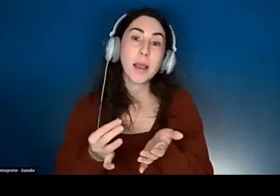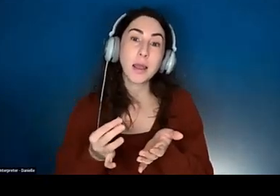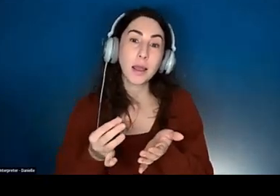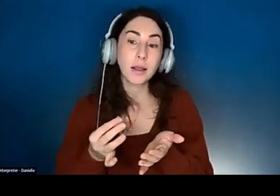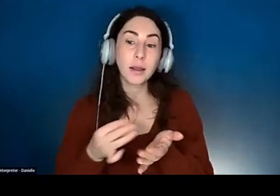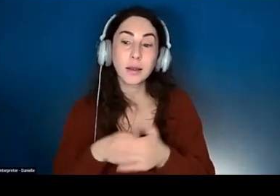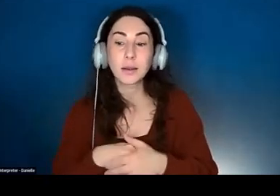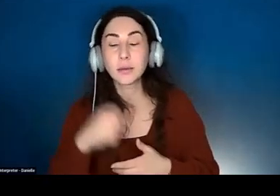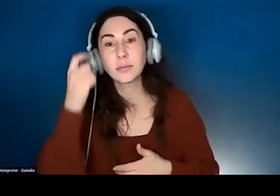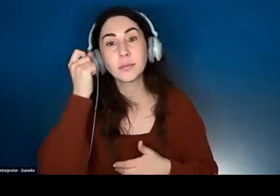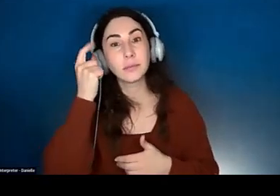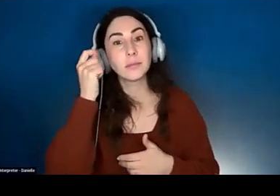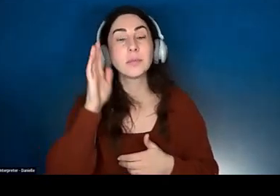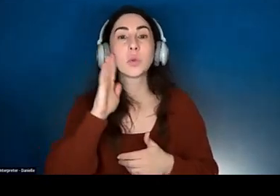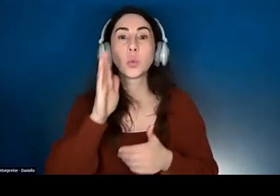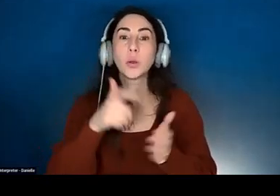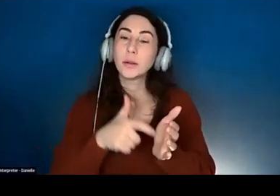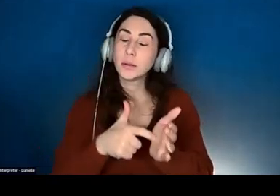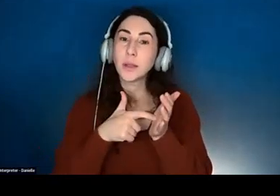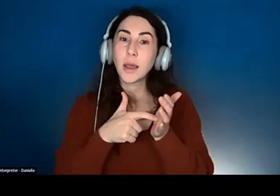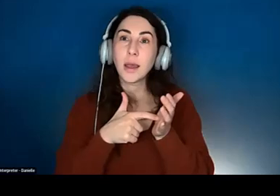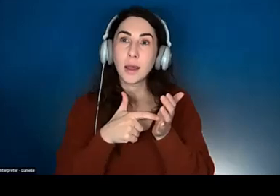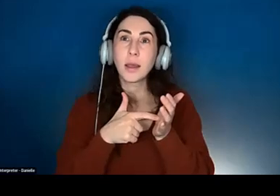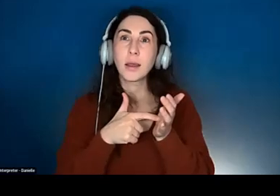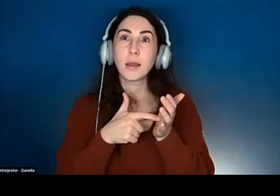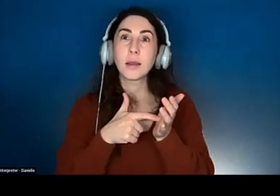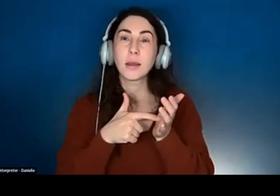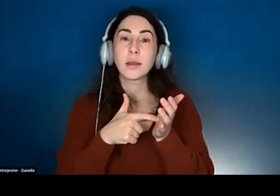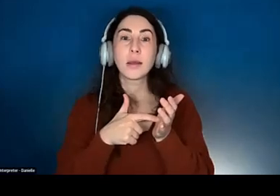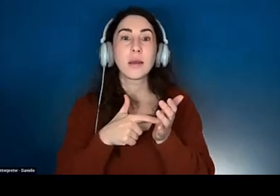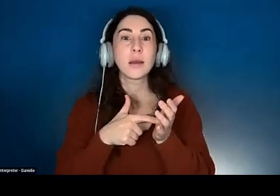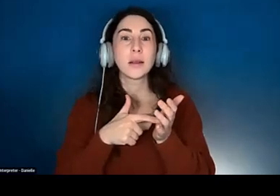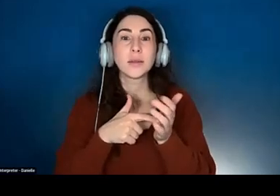take working at the state level to some extent and